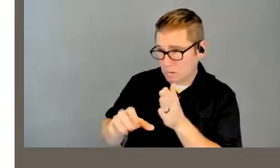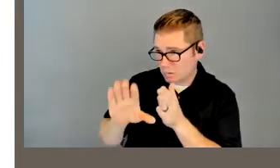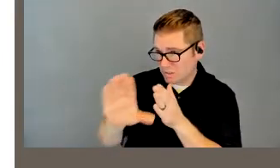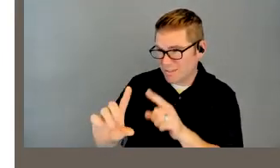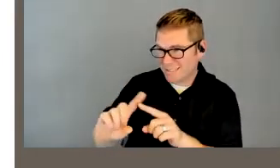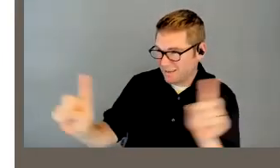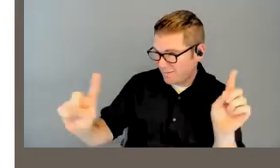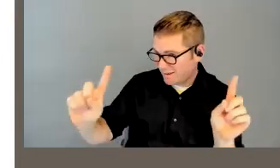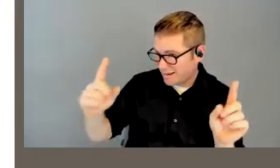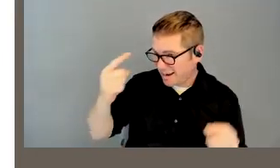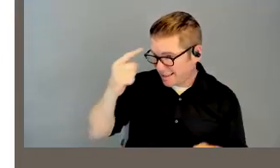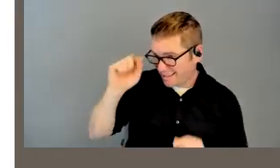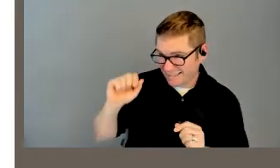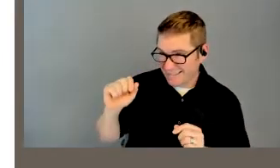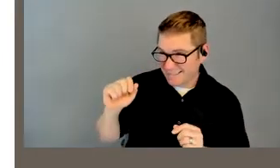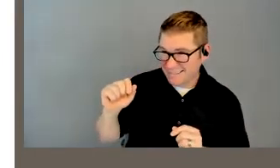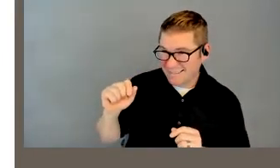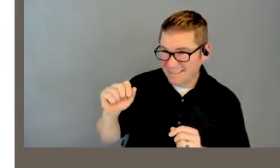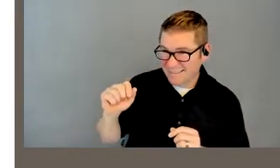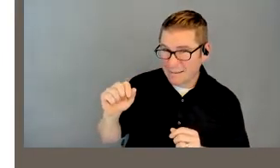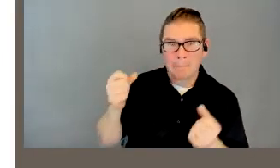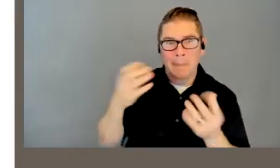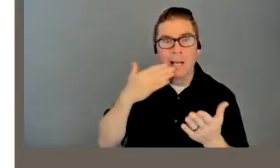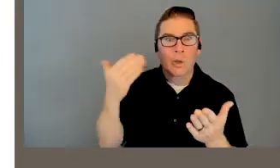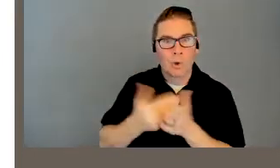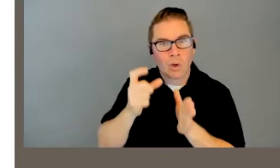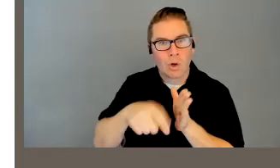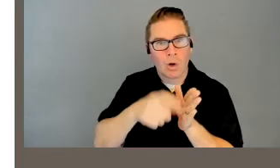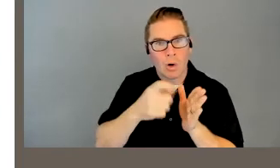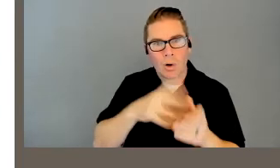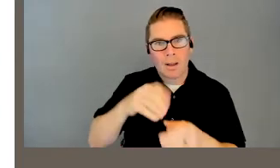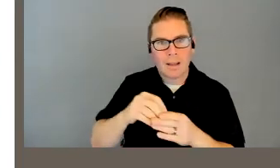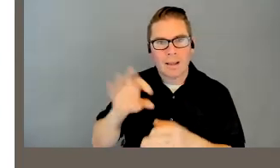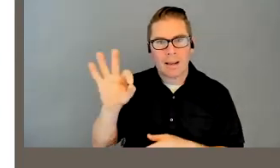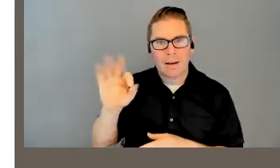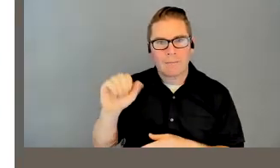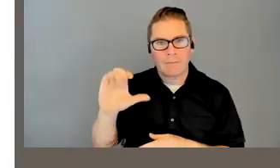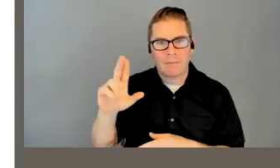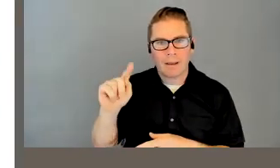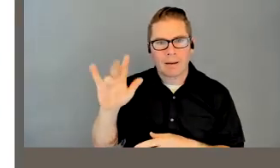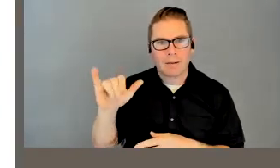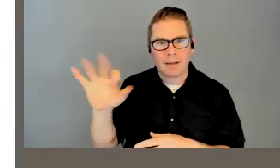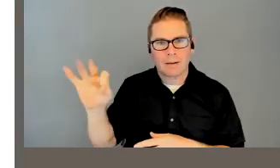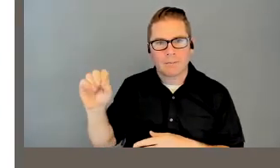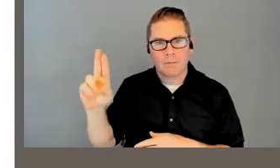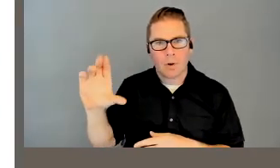I think it's a different one. There are lots of good articles in the faculty focus. So this article